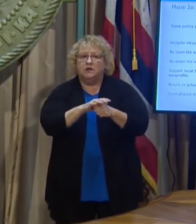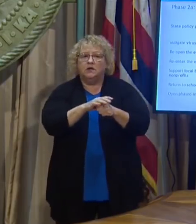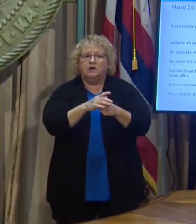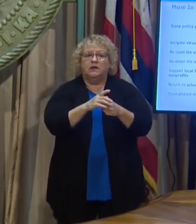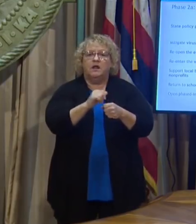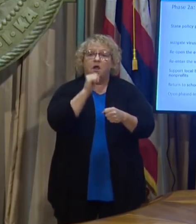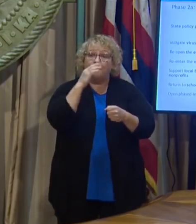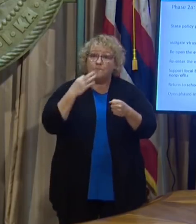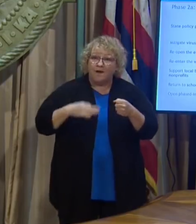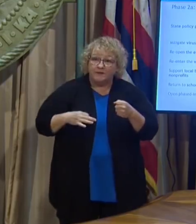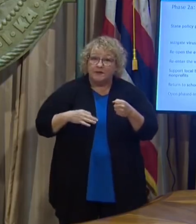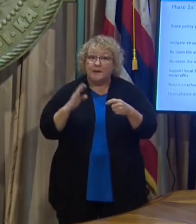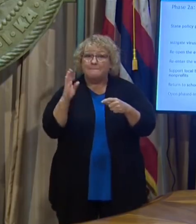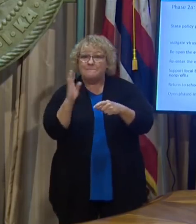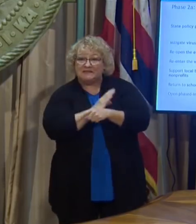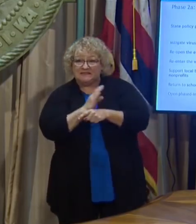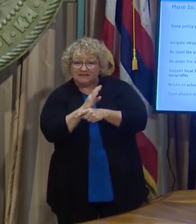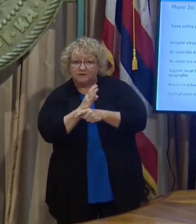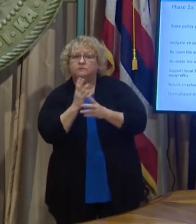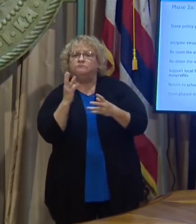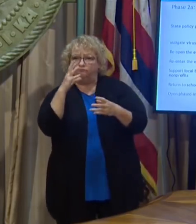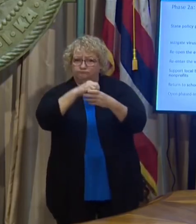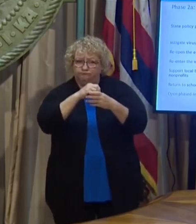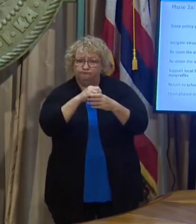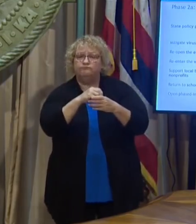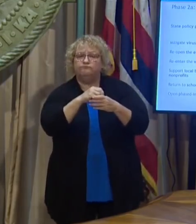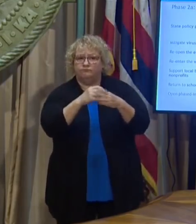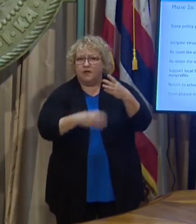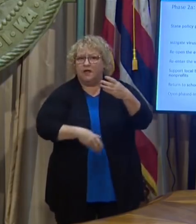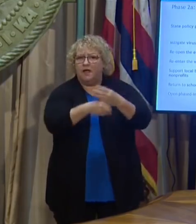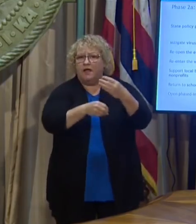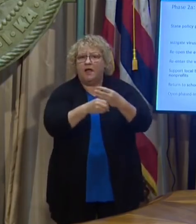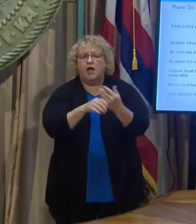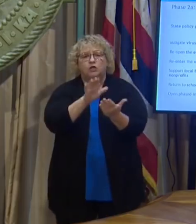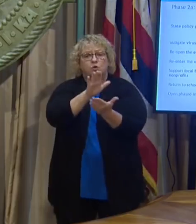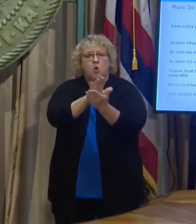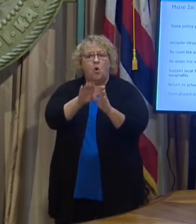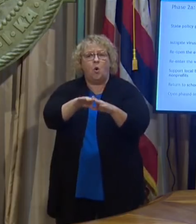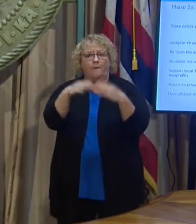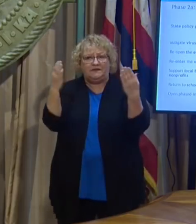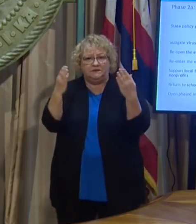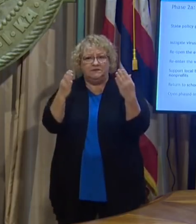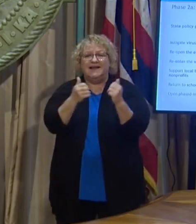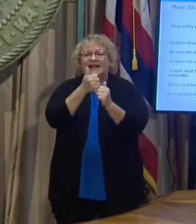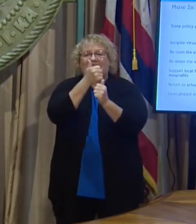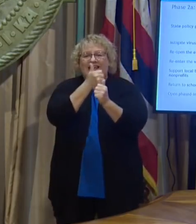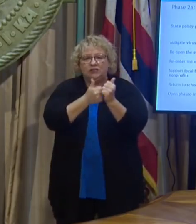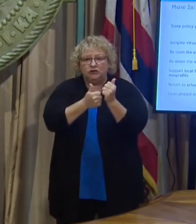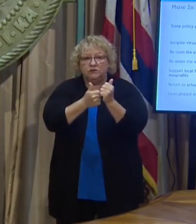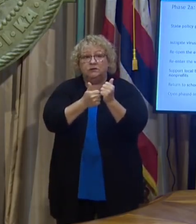MITIGATE VIRUS RESURGENCE, REOPEN THE ECONOMY, REENTER THE WORKFORCE, SUPPORT LOCAL BUSINESSES AND NONPROFITS, RETURN TO SCHOOL AT THE